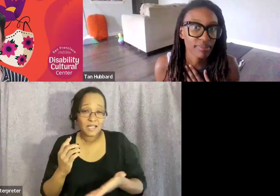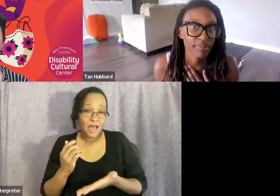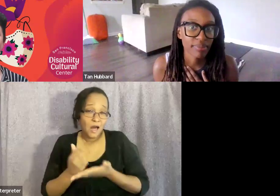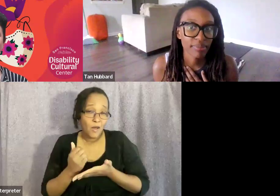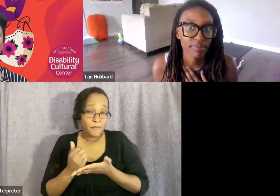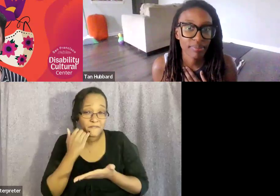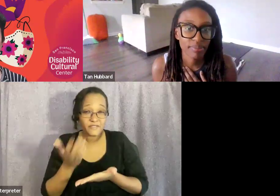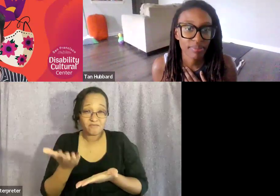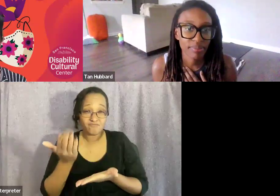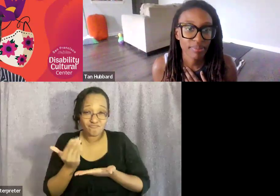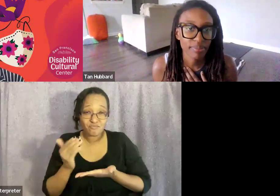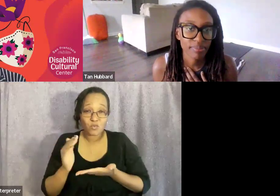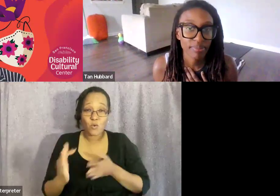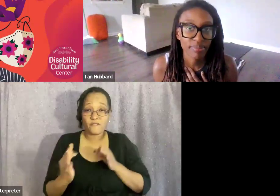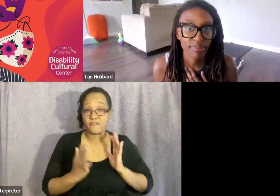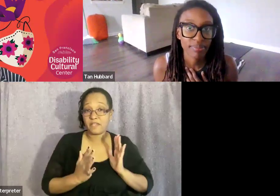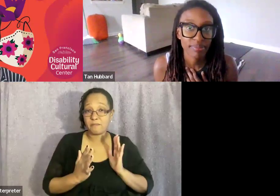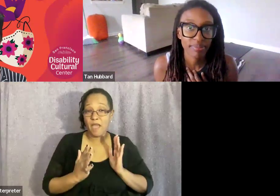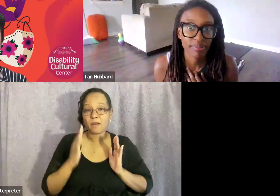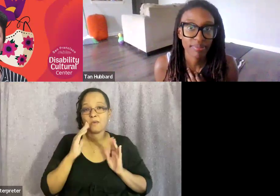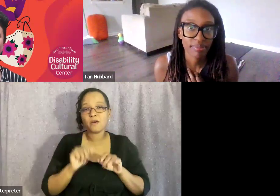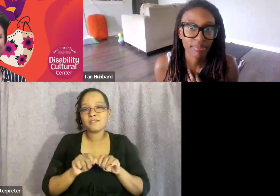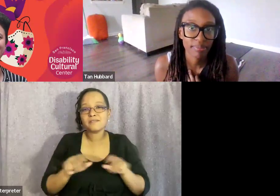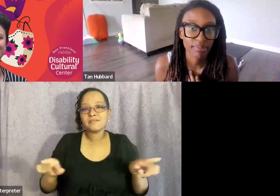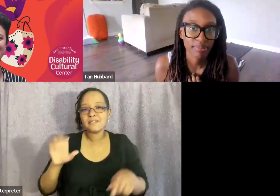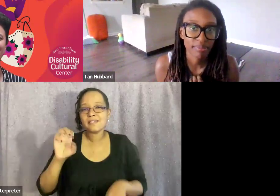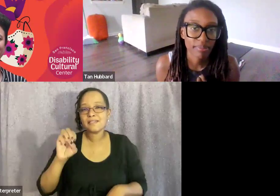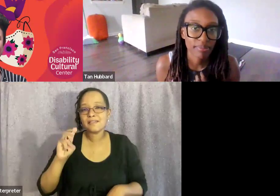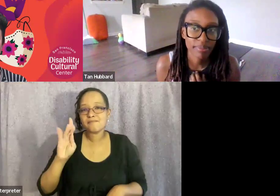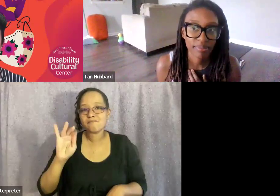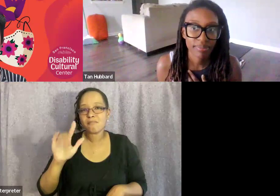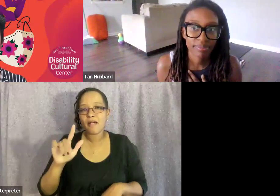You'll receive a survey via e-mail, and we'll paste it in the chat right now.